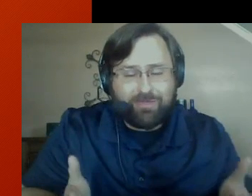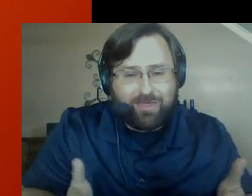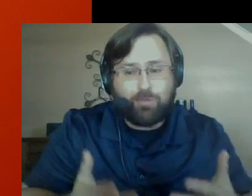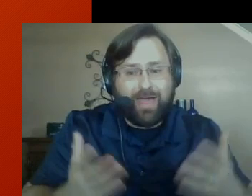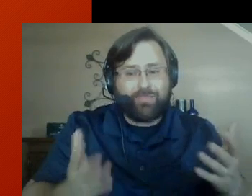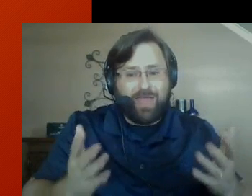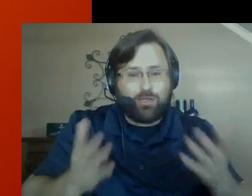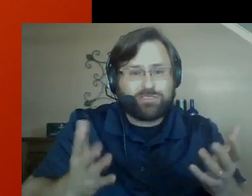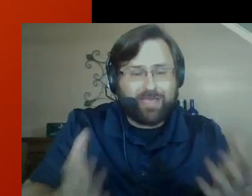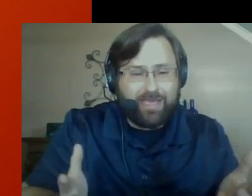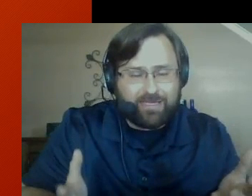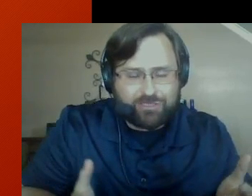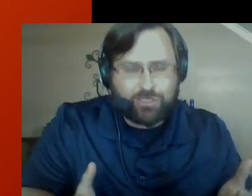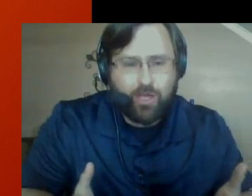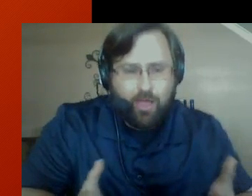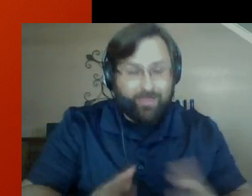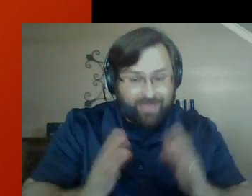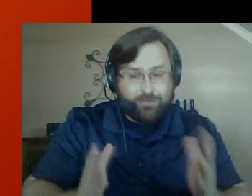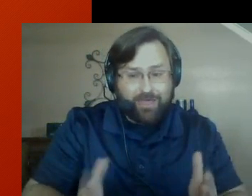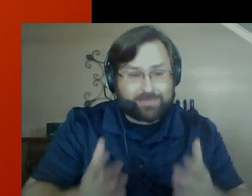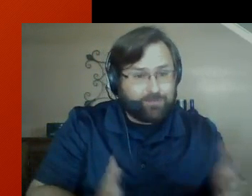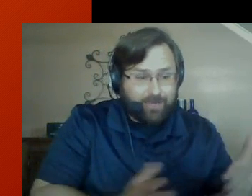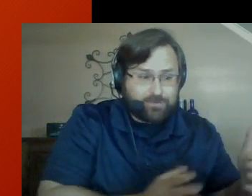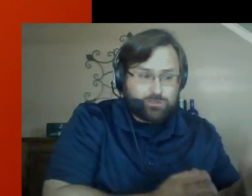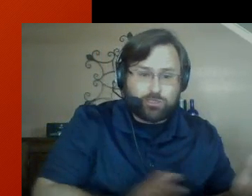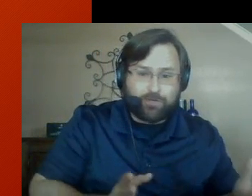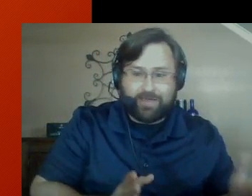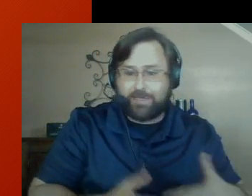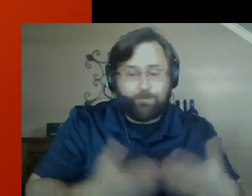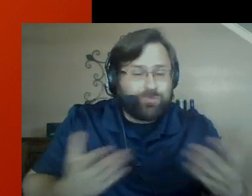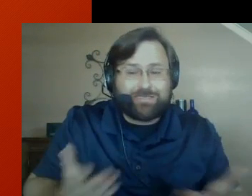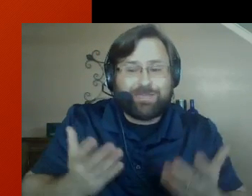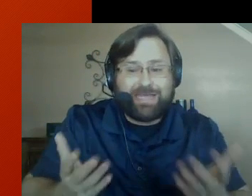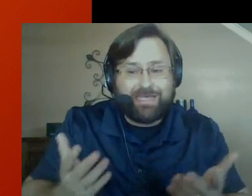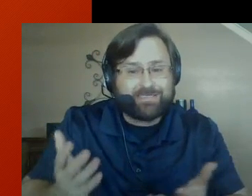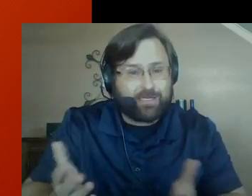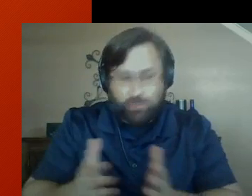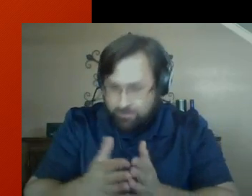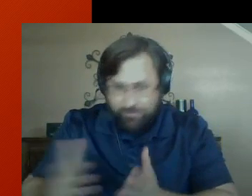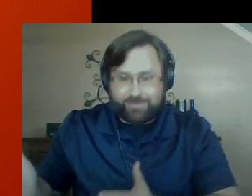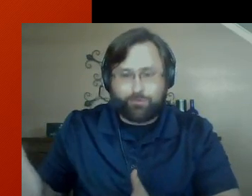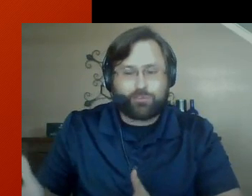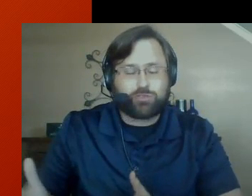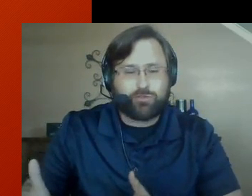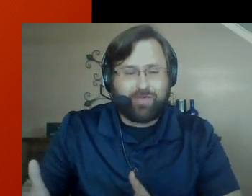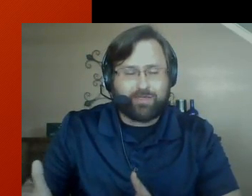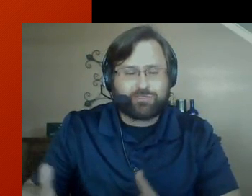thinking well that looks like English and that's okay sometimes the structure of ASL simply is going to look very similar to the structure of English